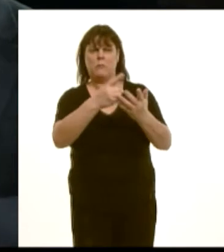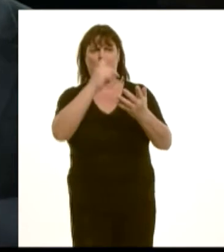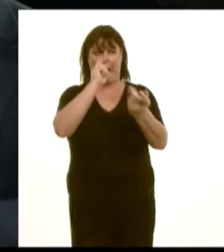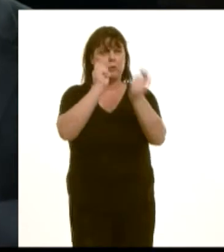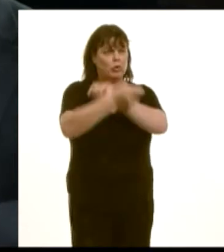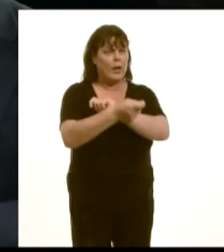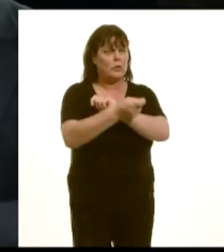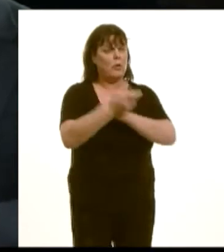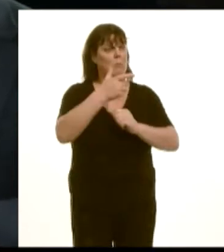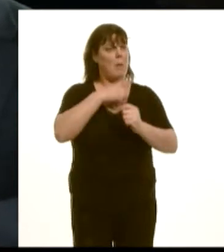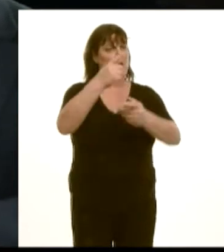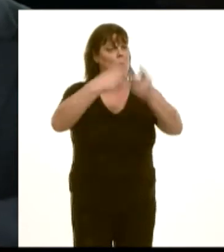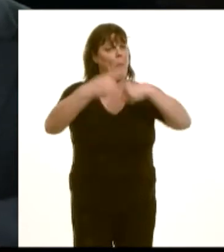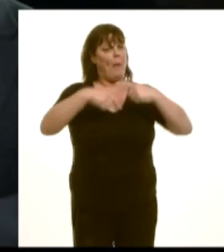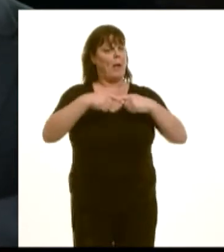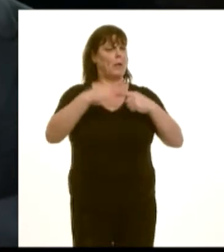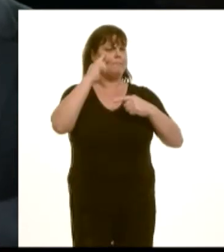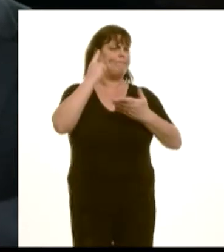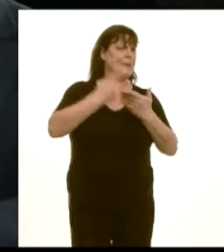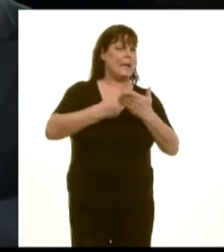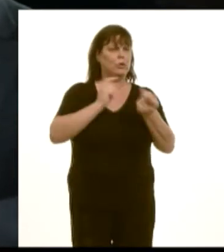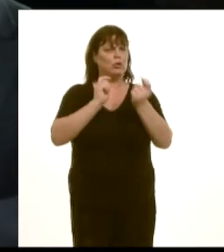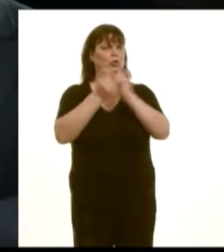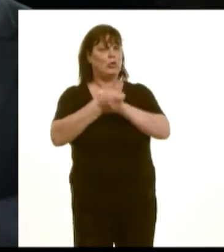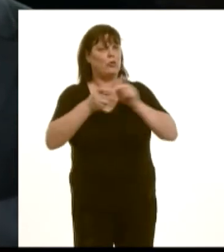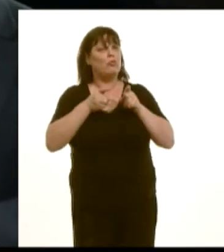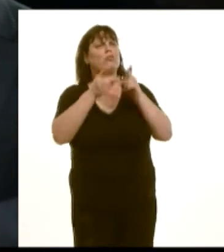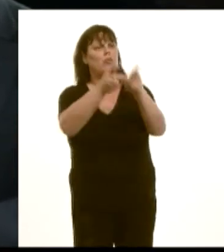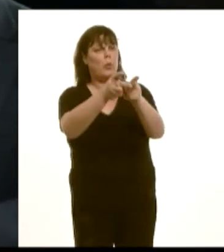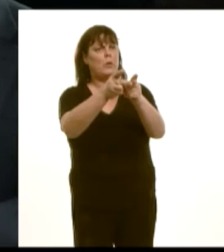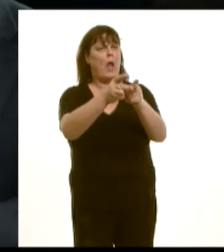meaningful consultation, which includes the potential benefits of the new metro system